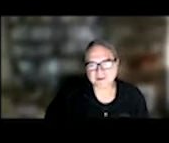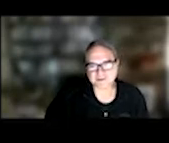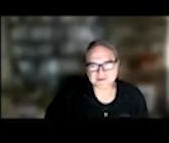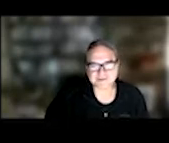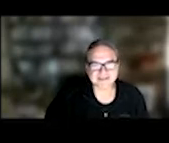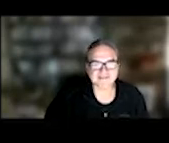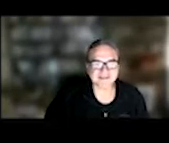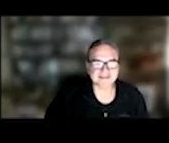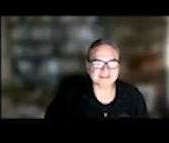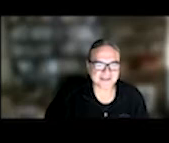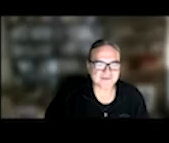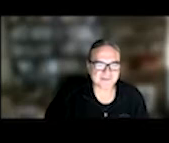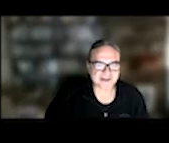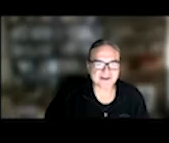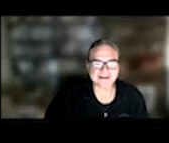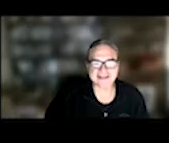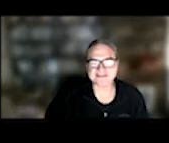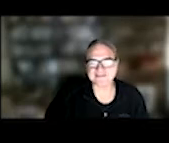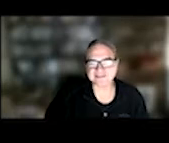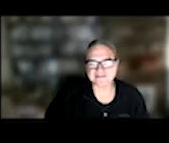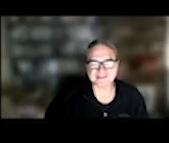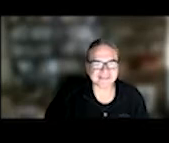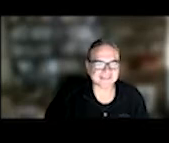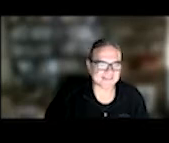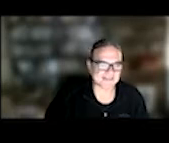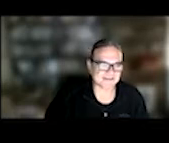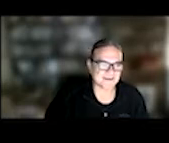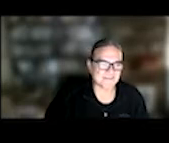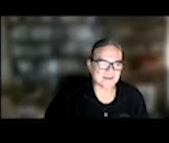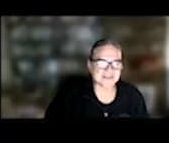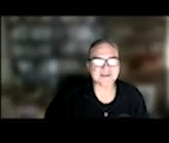cultural perspective than centers for Medicare and Medicaid services or the census. So here's